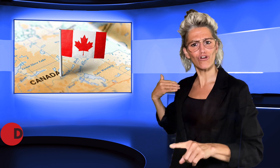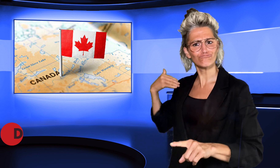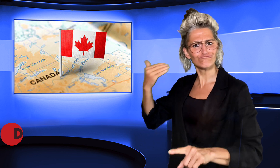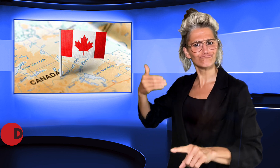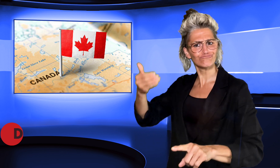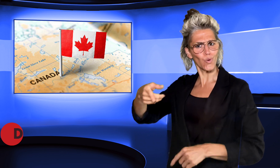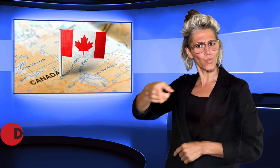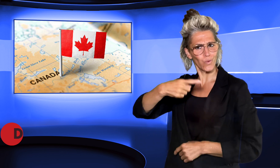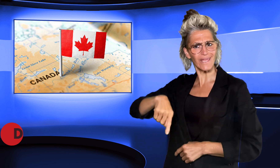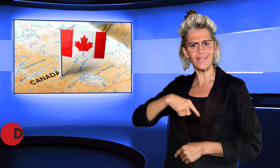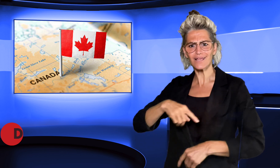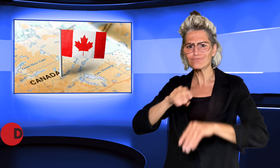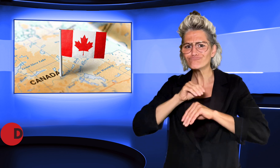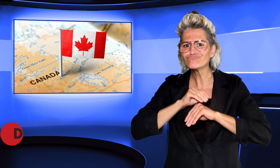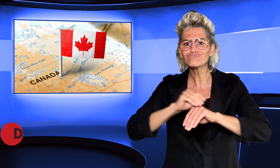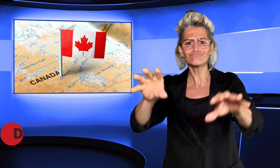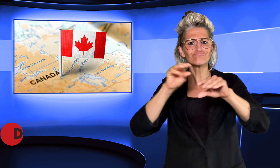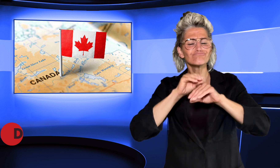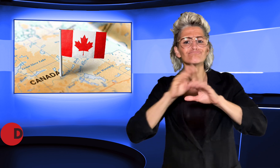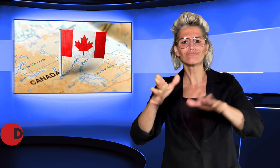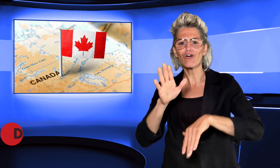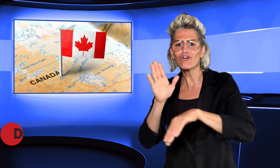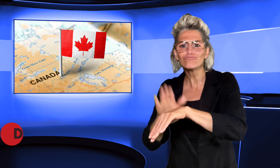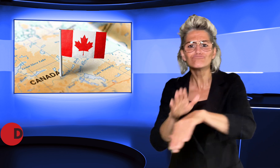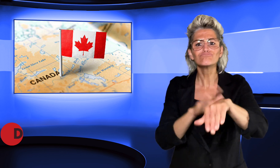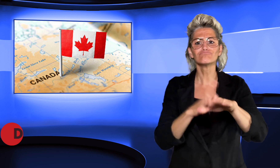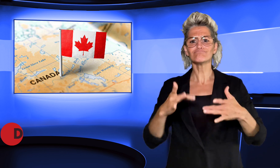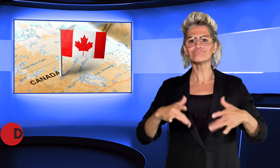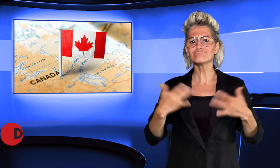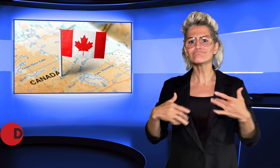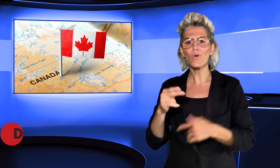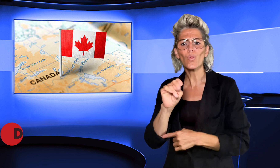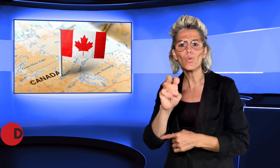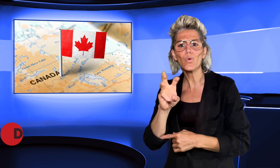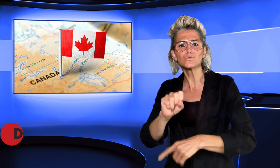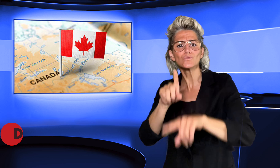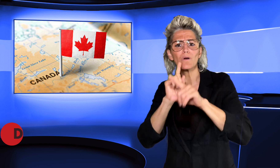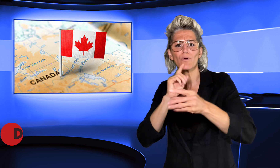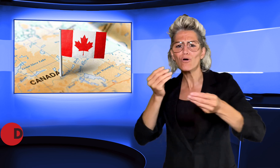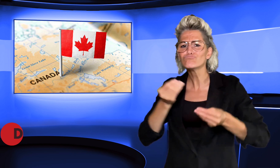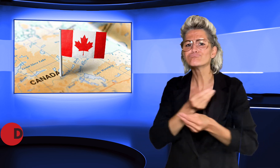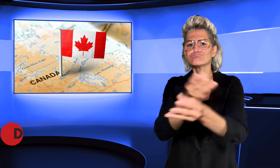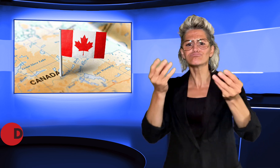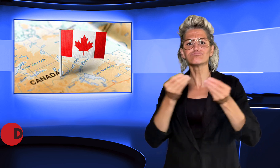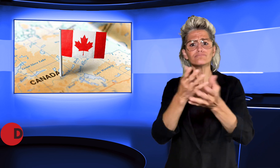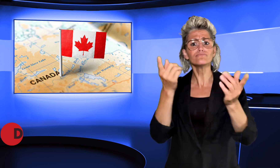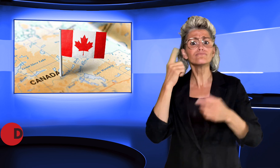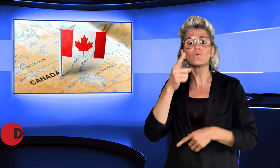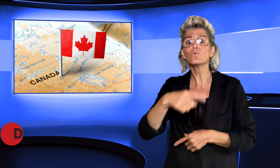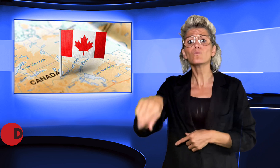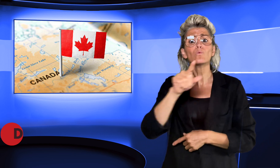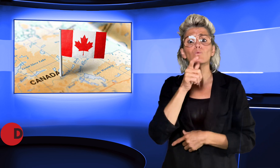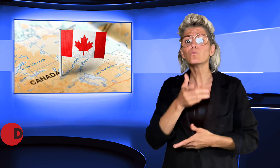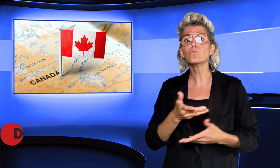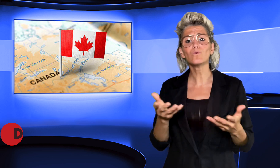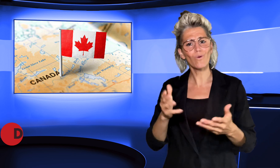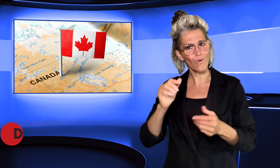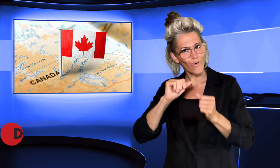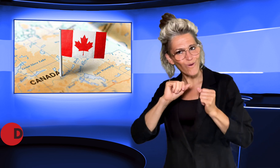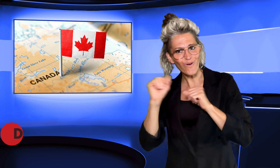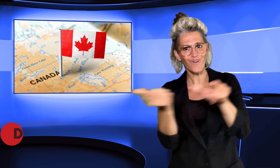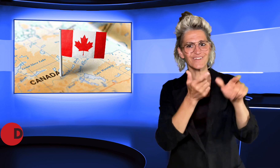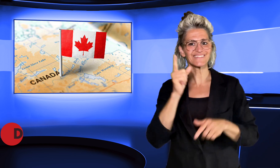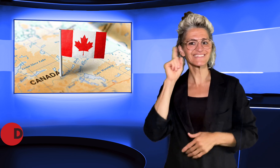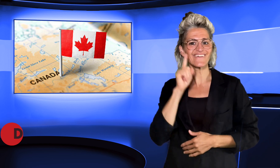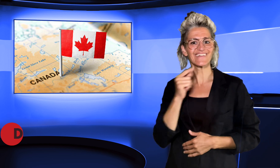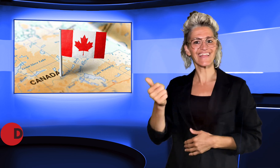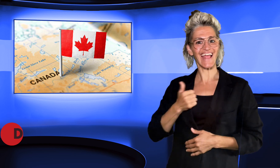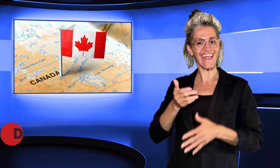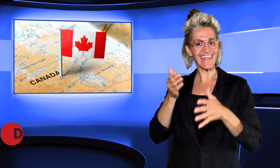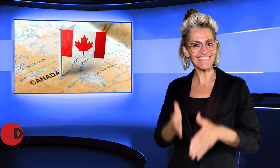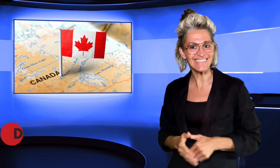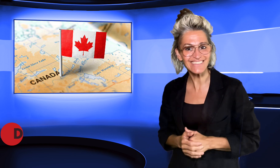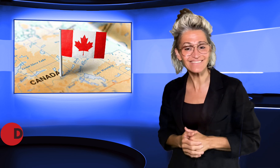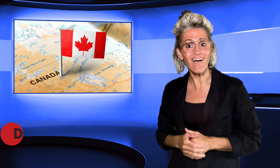Bringing alerts & news reports at intervals for all Deaf Canadians.